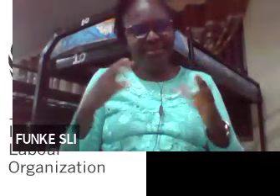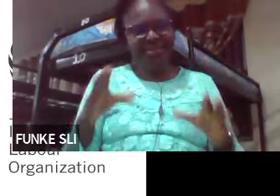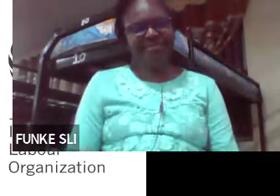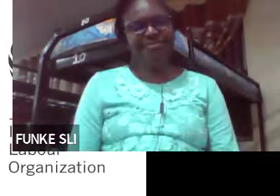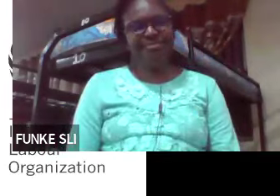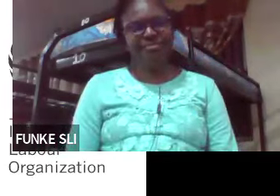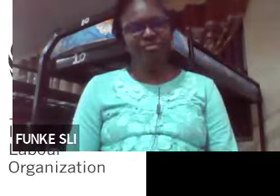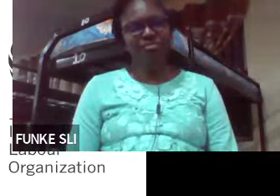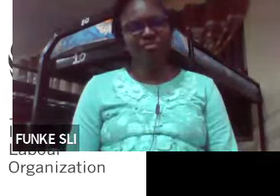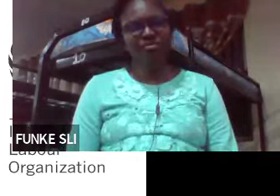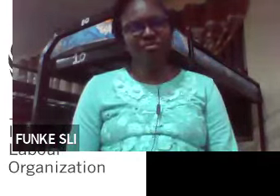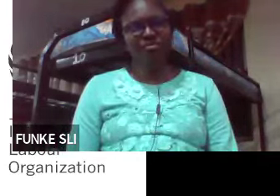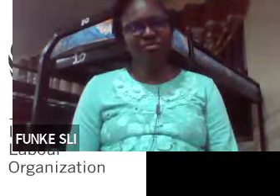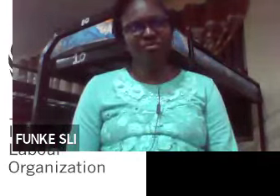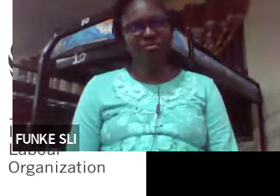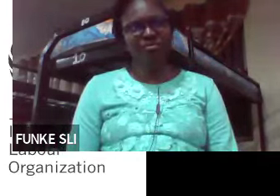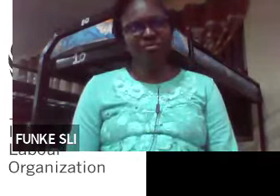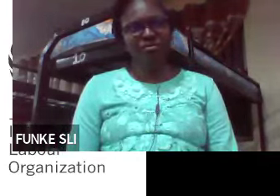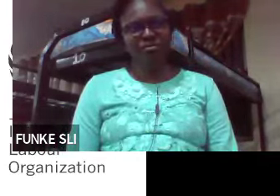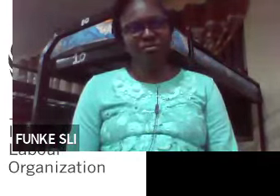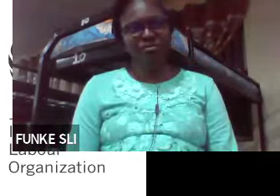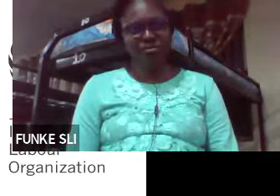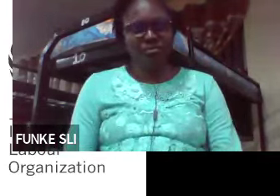Dotun Akinseinde: something before we go on. Yeah, Queen over to you.